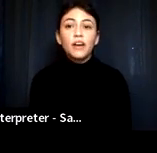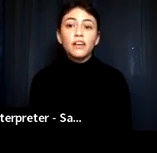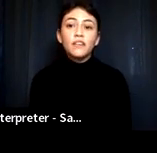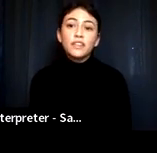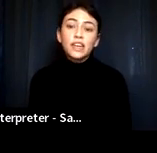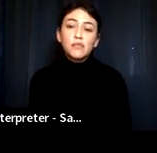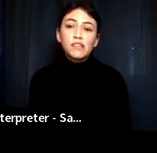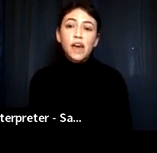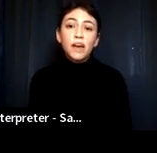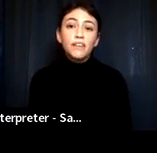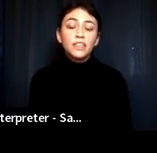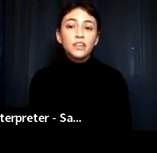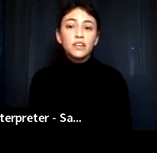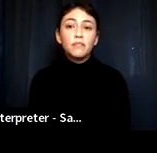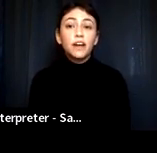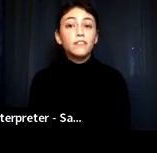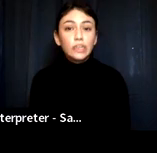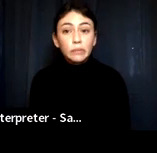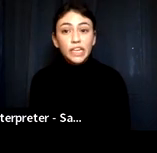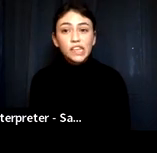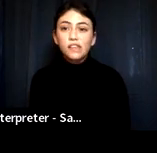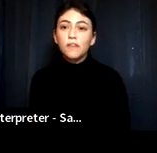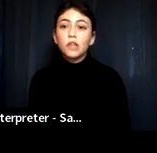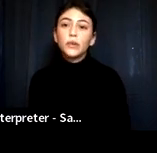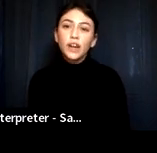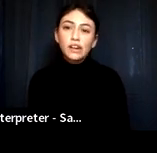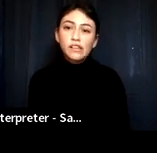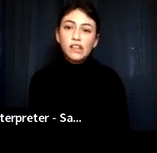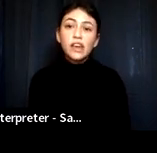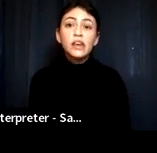A lot of the times I'm having to file for complaints and follow bureaucracy.